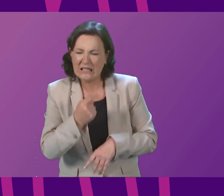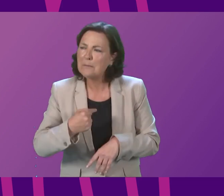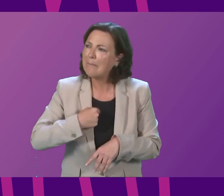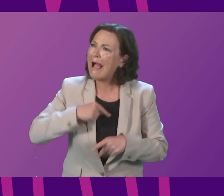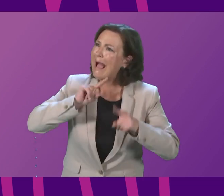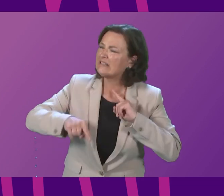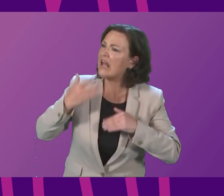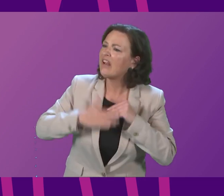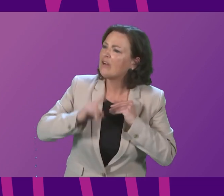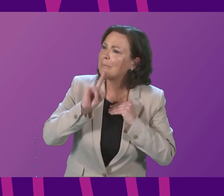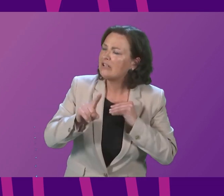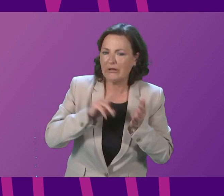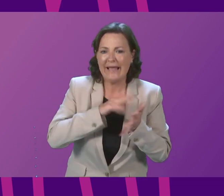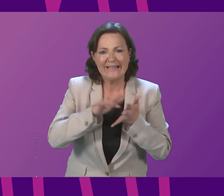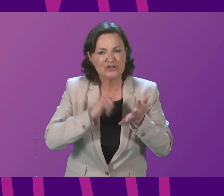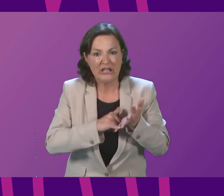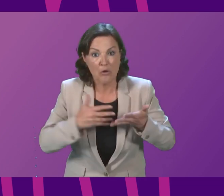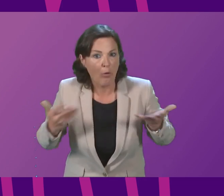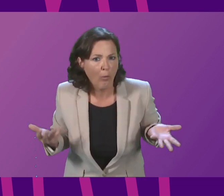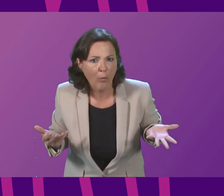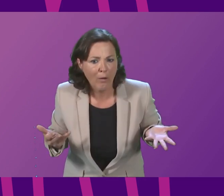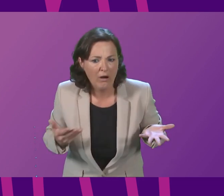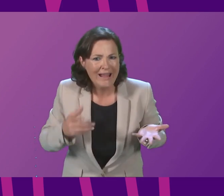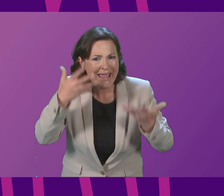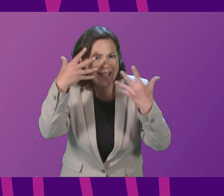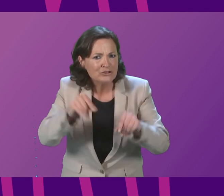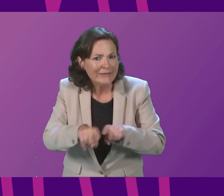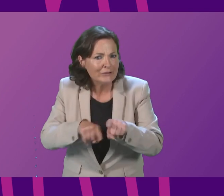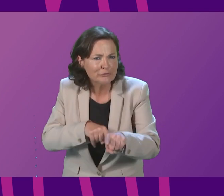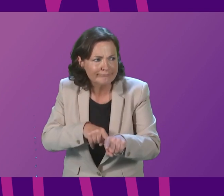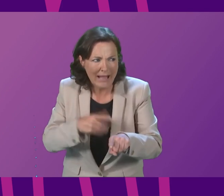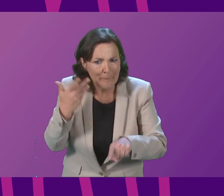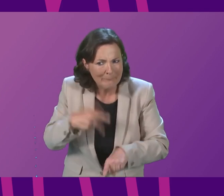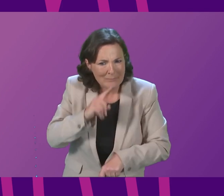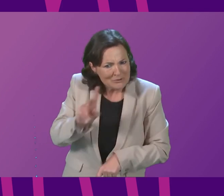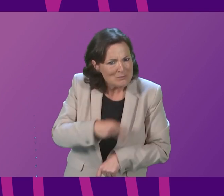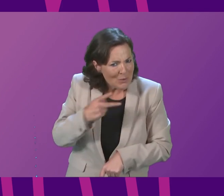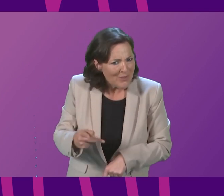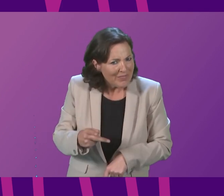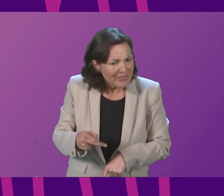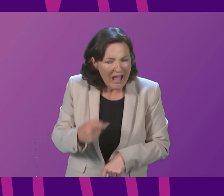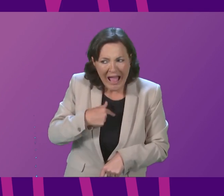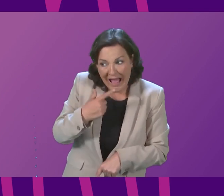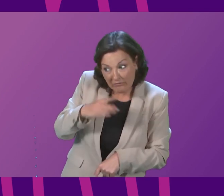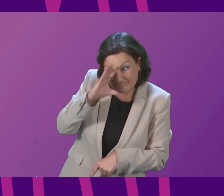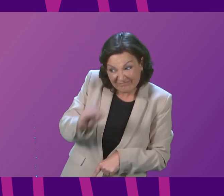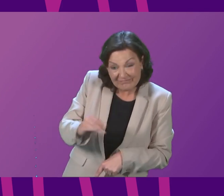answer I did not mention the NHS or the attainment gap; I mentioned both. I pointed to the commissioner for fair access.